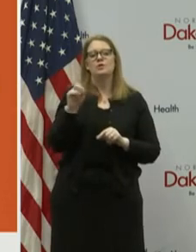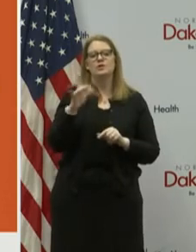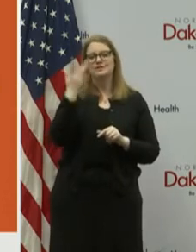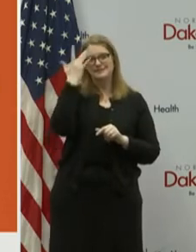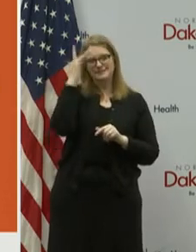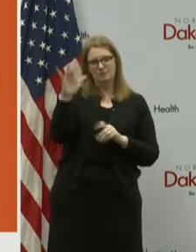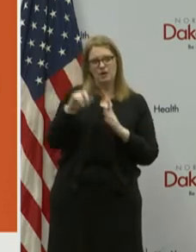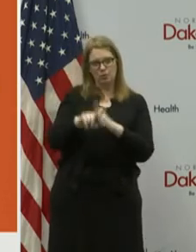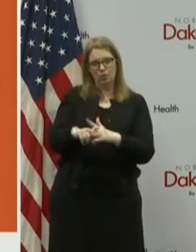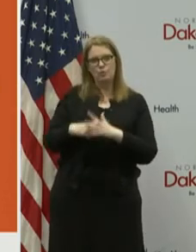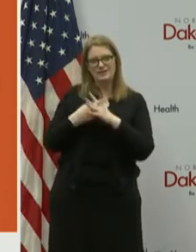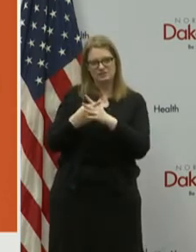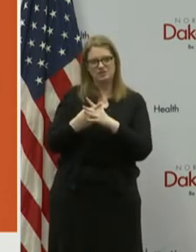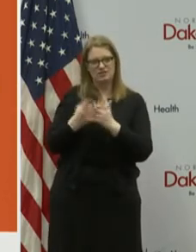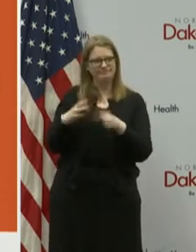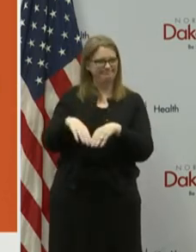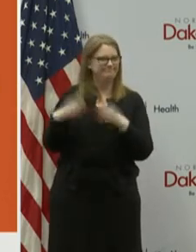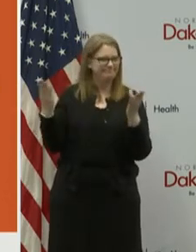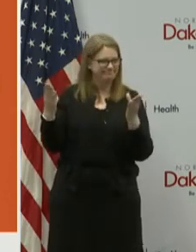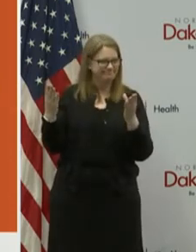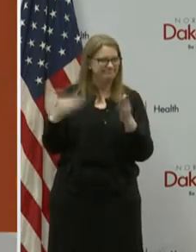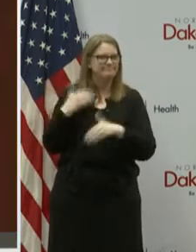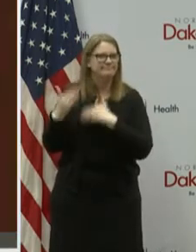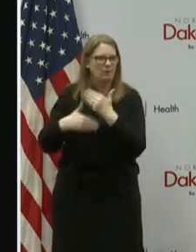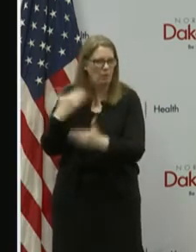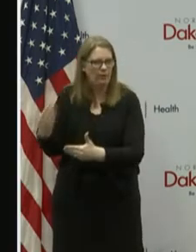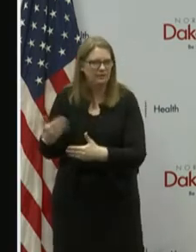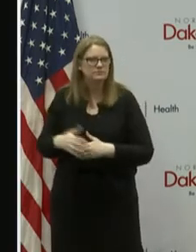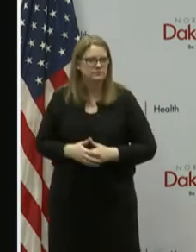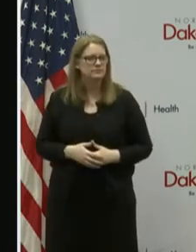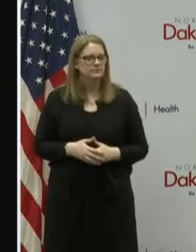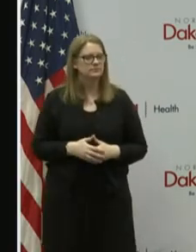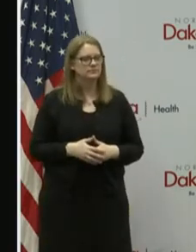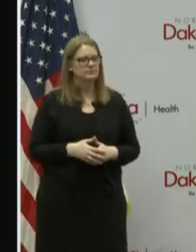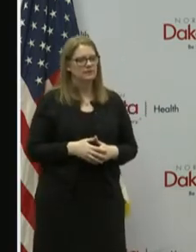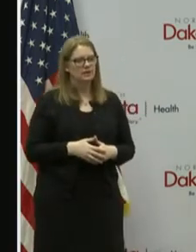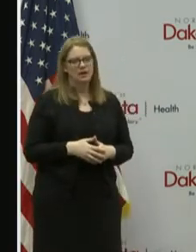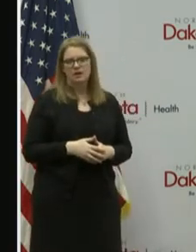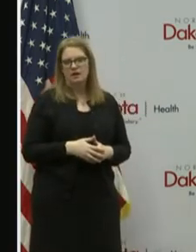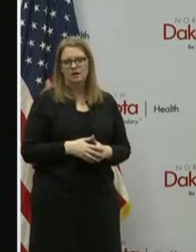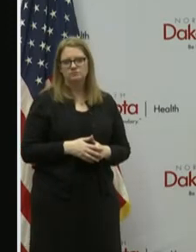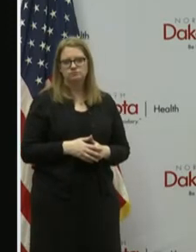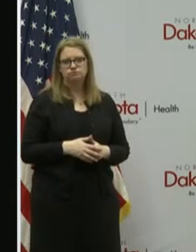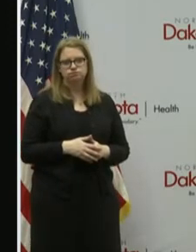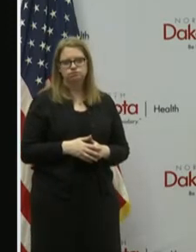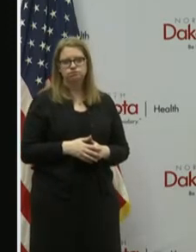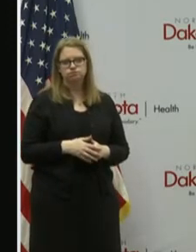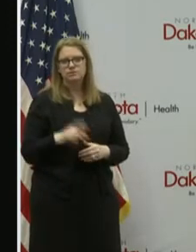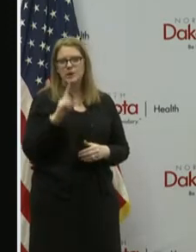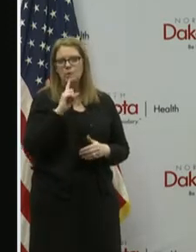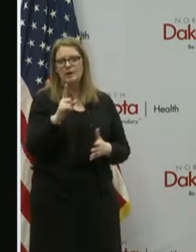SPREAD. AND TO GET NORTH DAKOTA RESTART SMART RESTART GOING. AND ONCE WE'RE GOING, HELP US